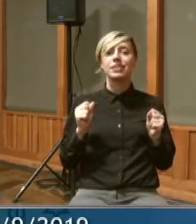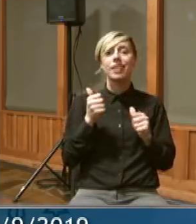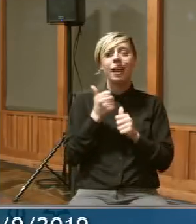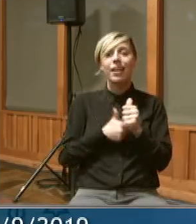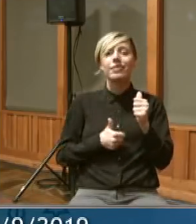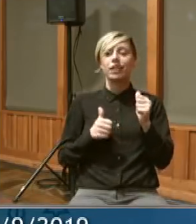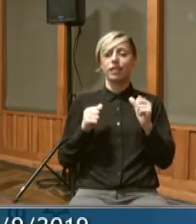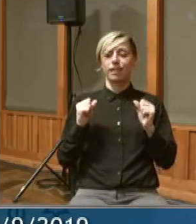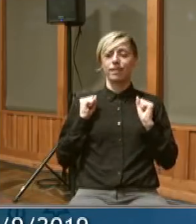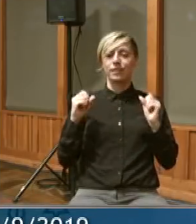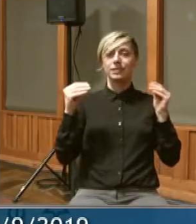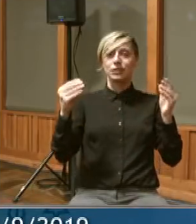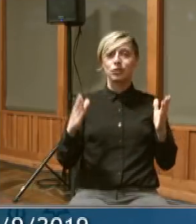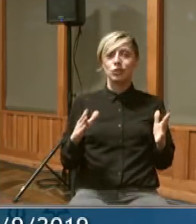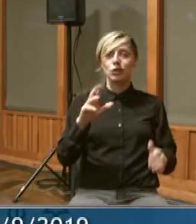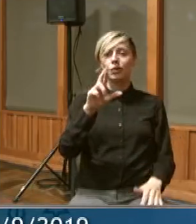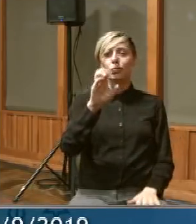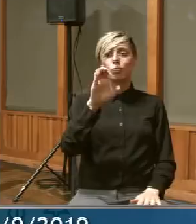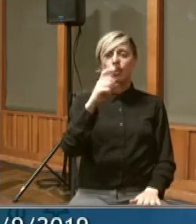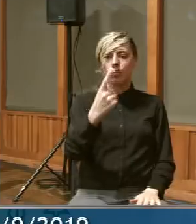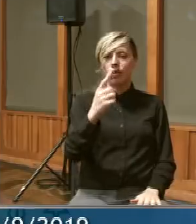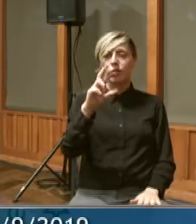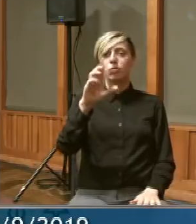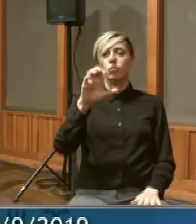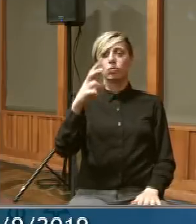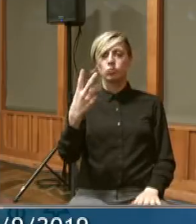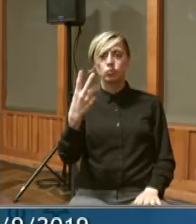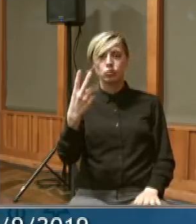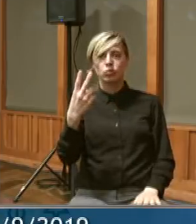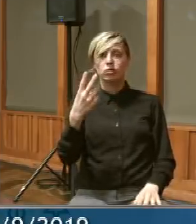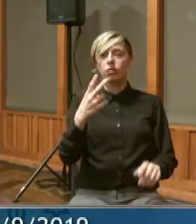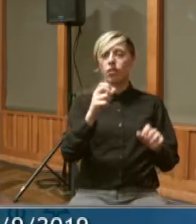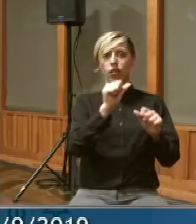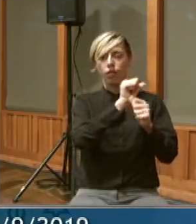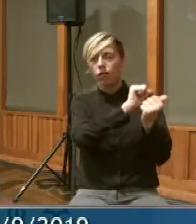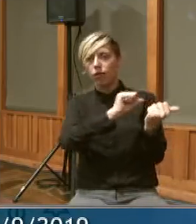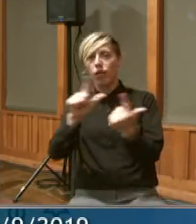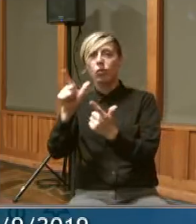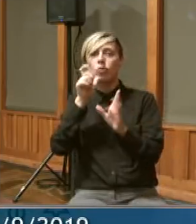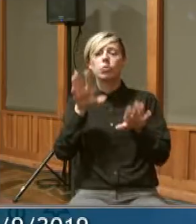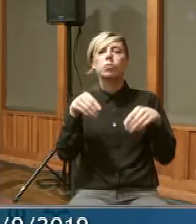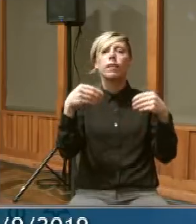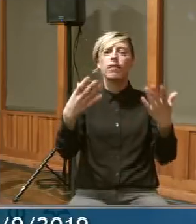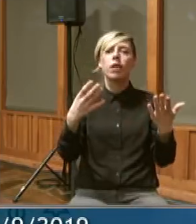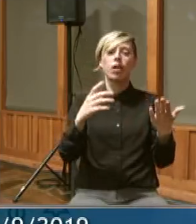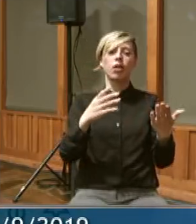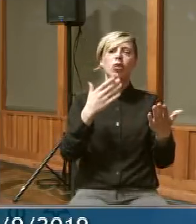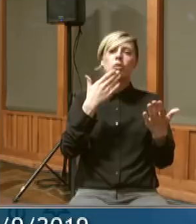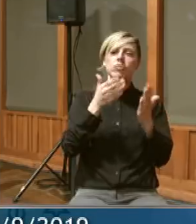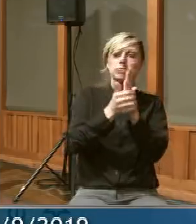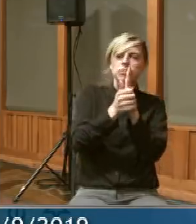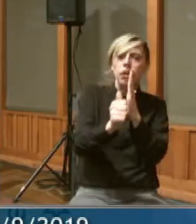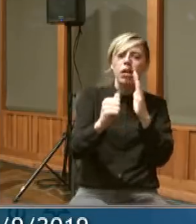PAY THEM. IT DOESN'T MAKE SENSE. FITNESS. YOU'RE GETTING RID OF EVERY